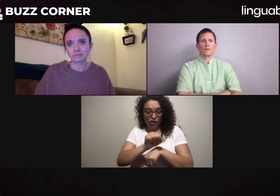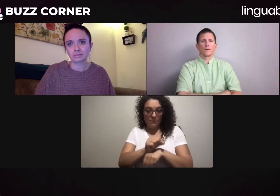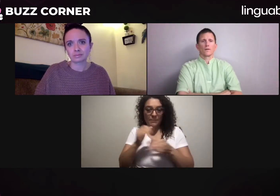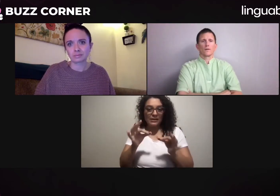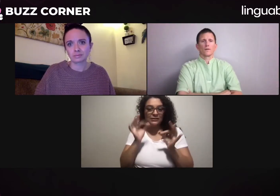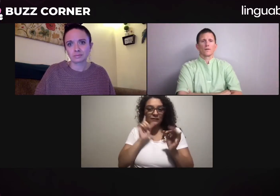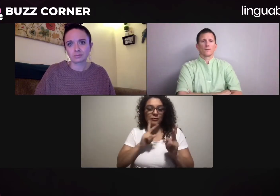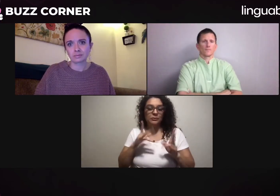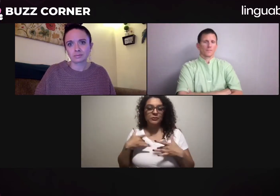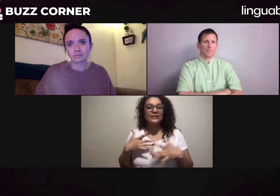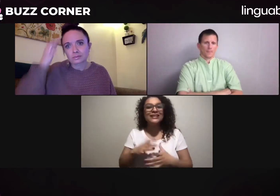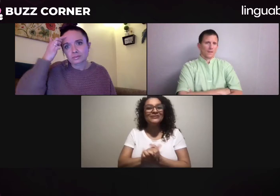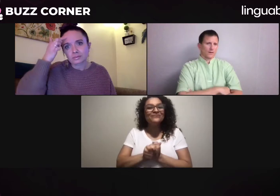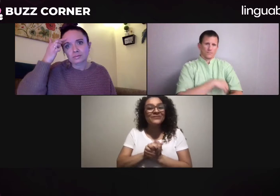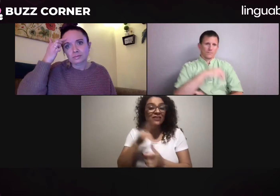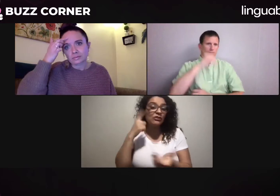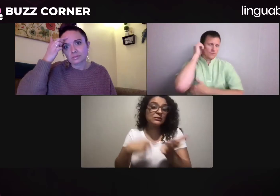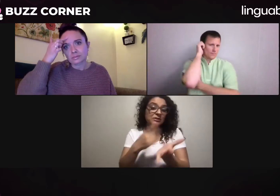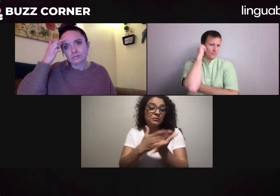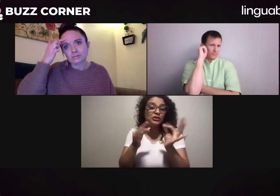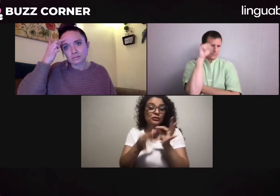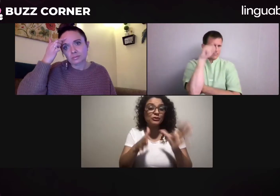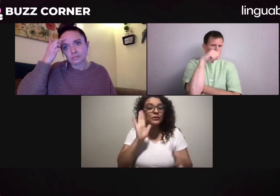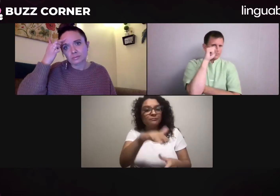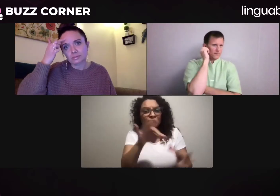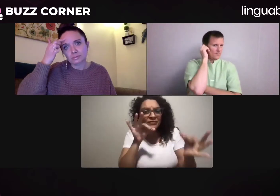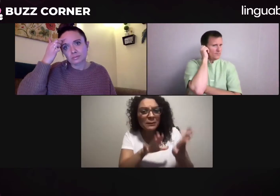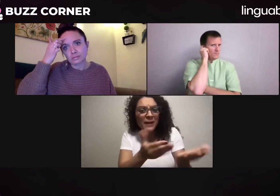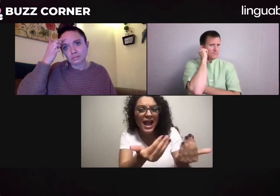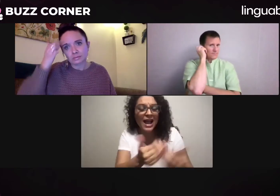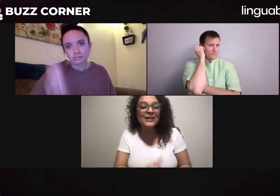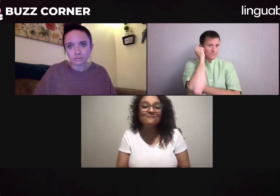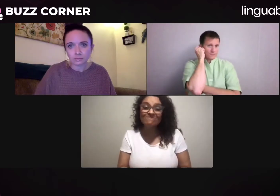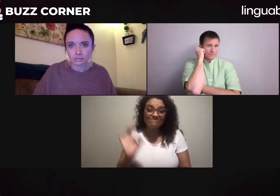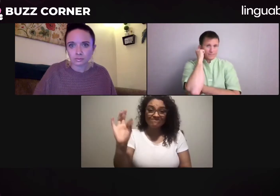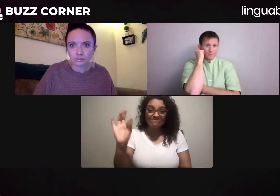Interpreters don't recognize that when they're in that situation